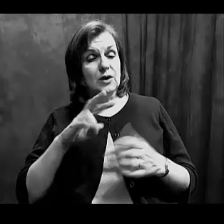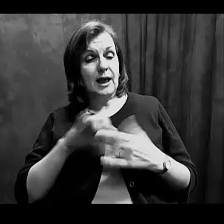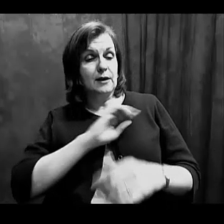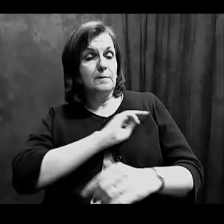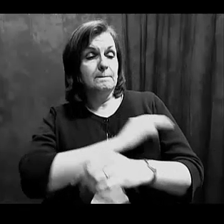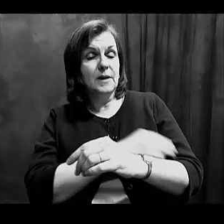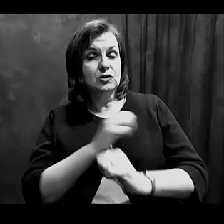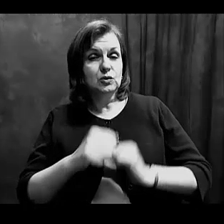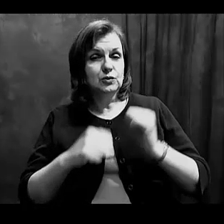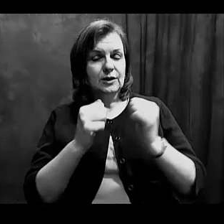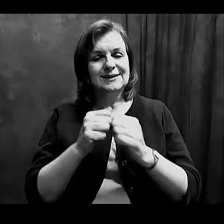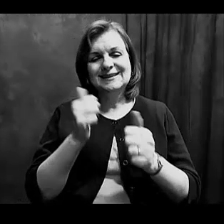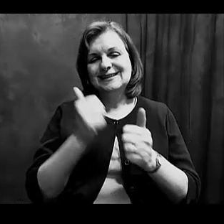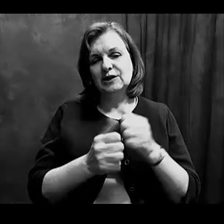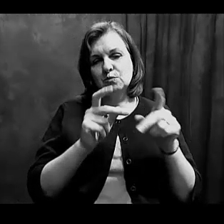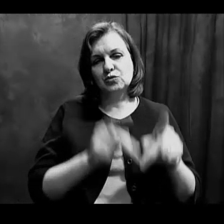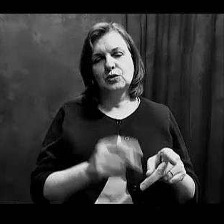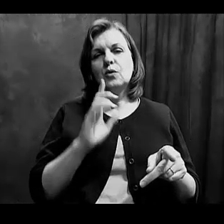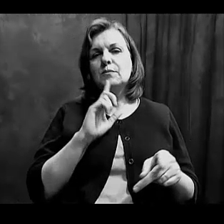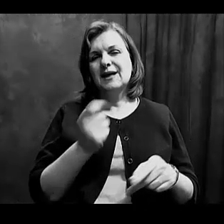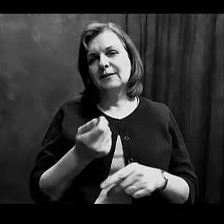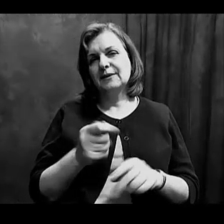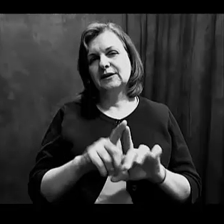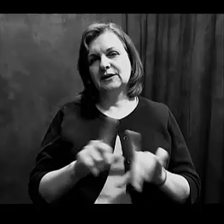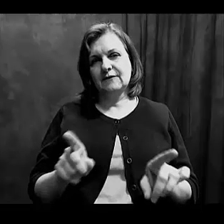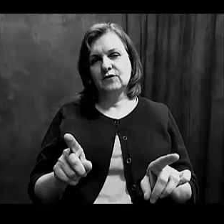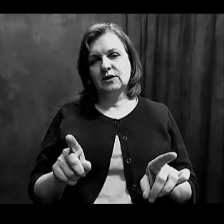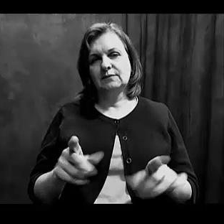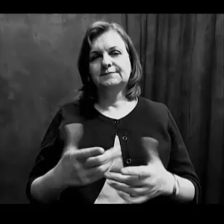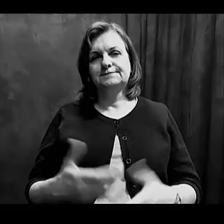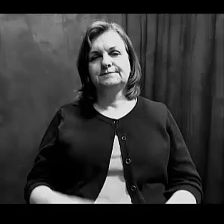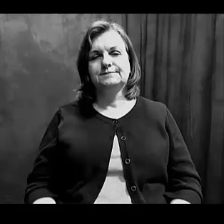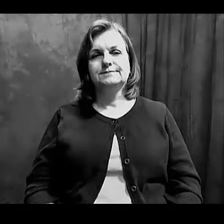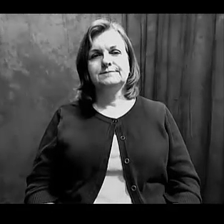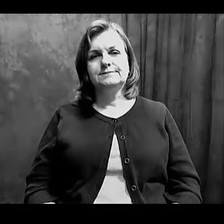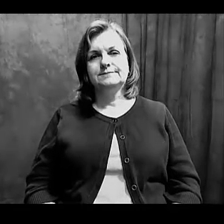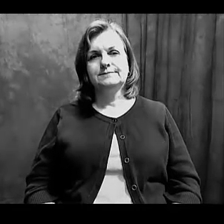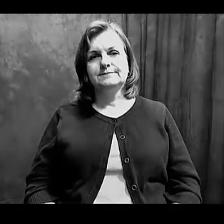this breaks down a different individuals will be different and certainly between different species